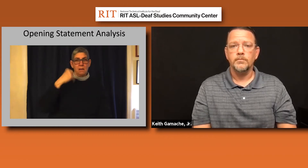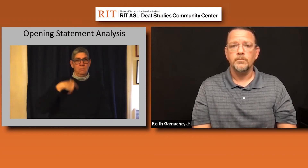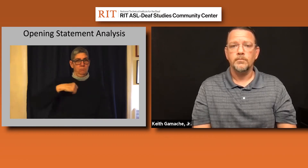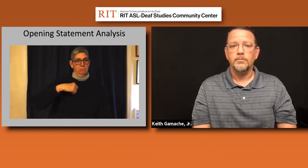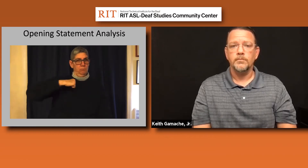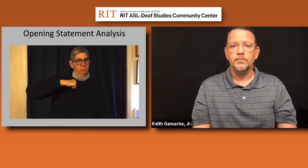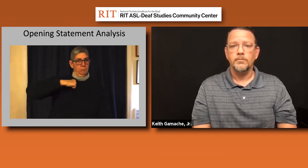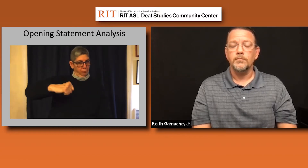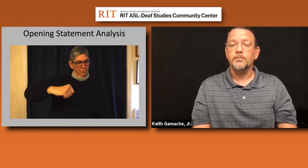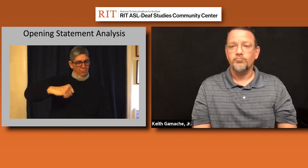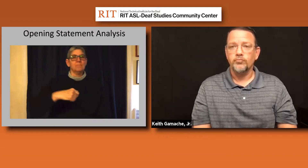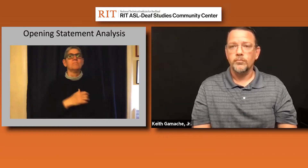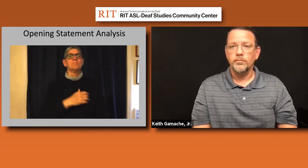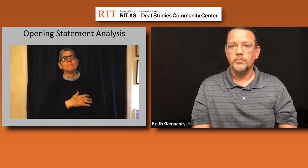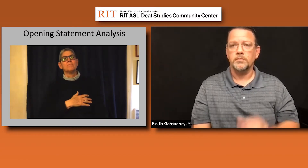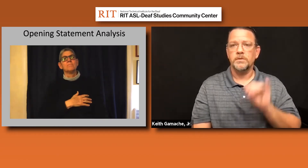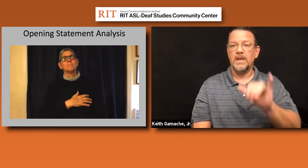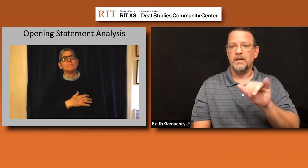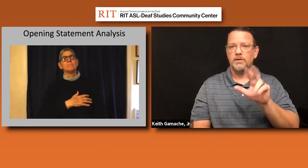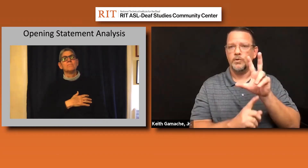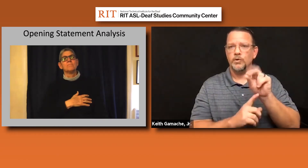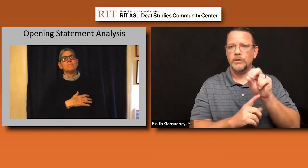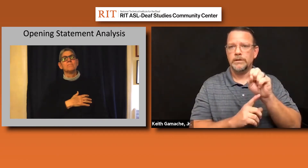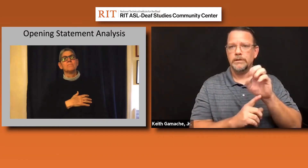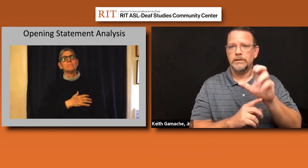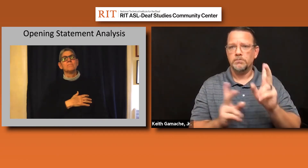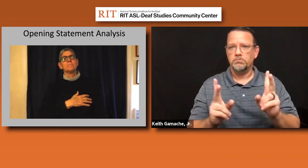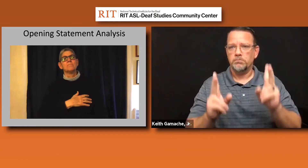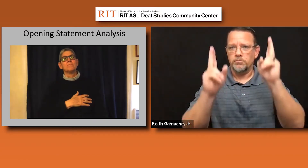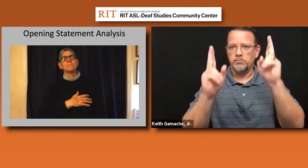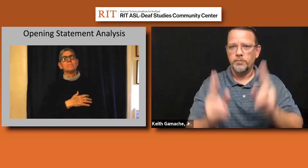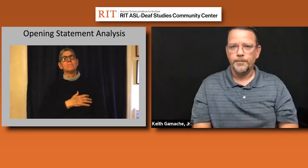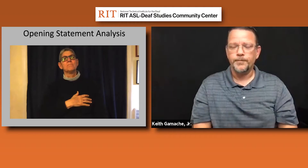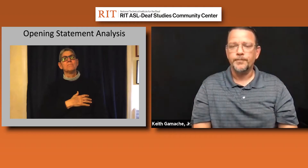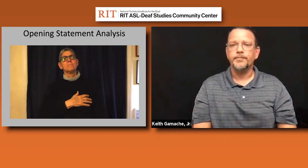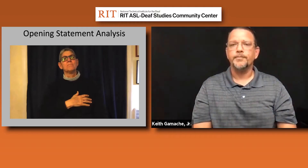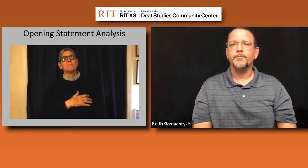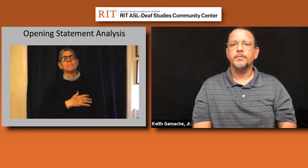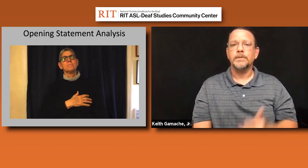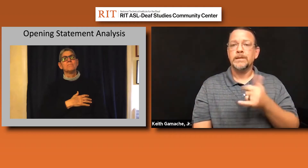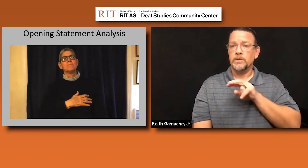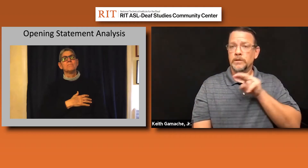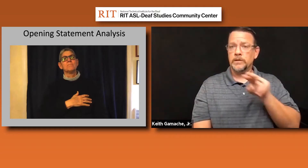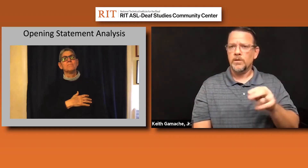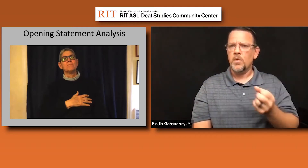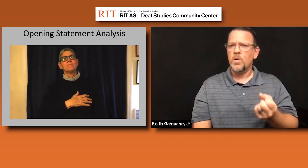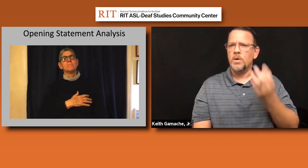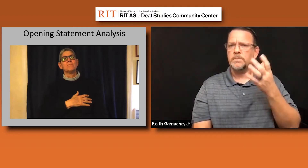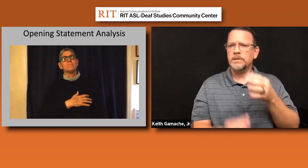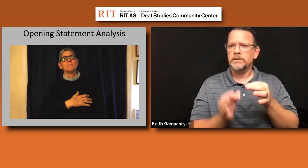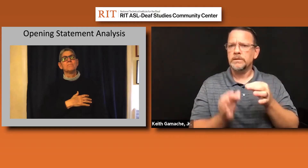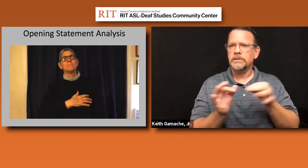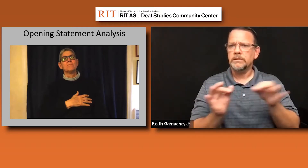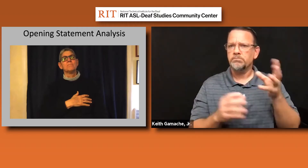and I don't like that idea, either, and I've been a bit resistant to it. Keith: So this is the first 30 seconds of the video.